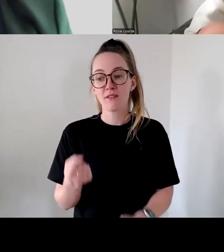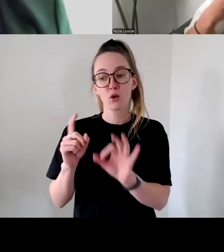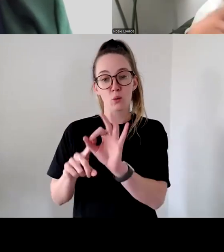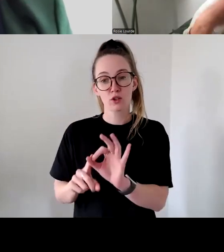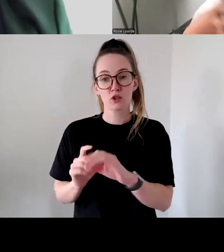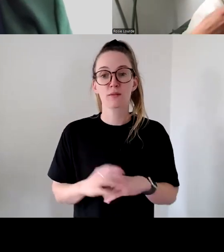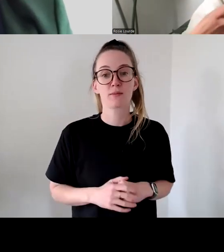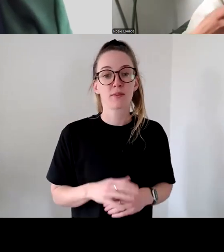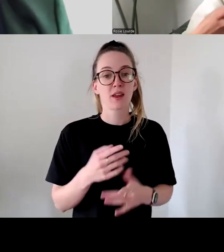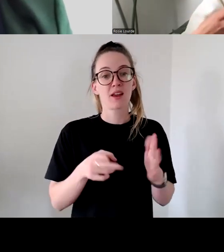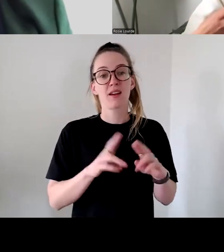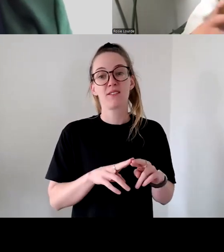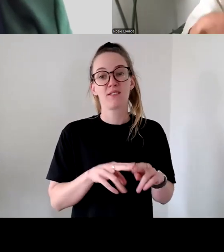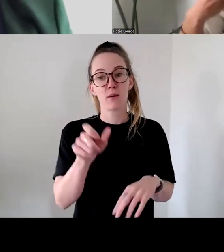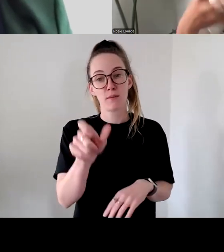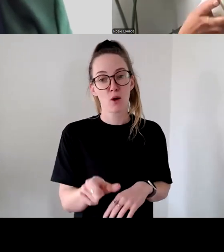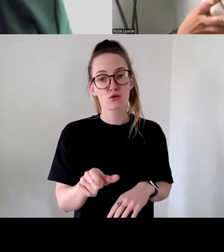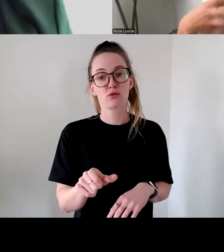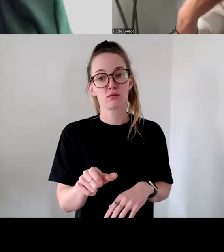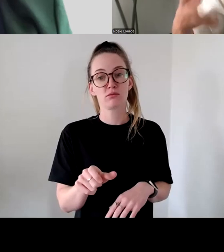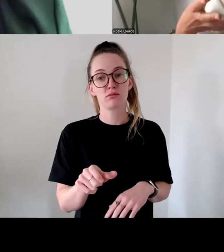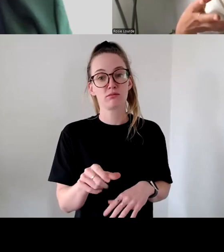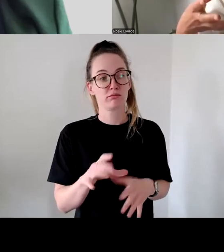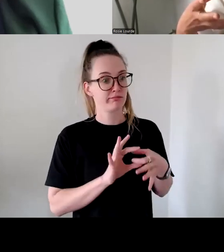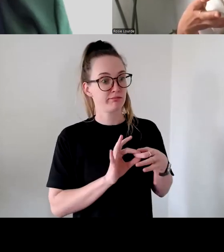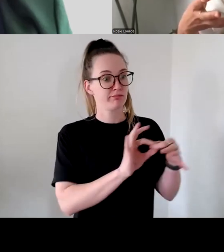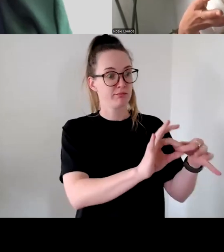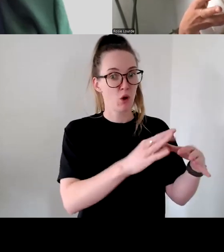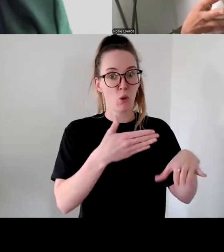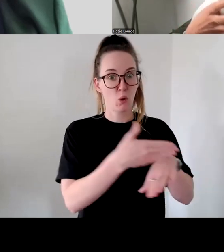has been engaged to work for a company that is part of that role they have been asked to do,